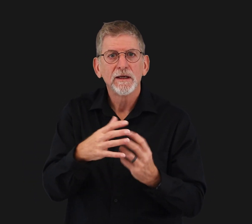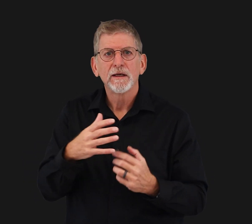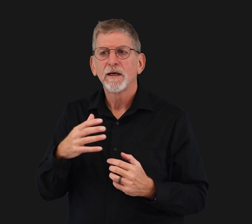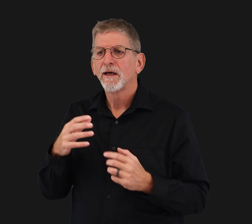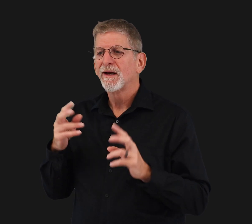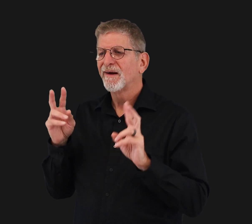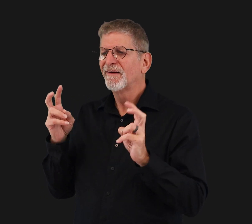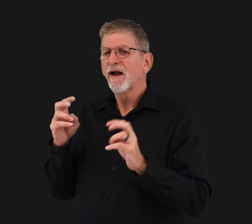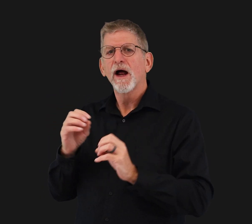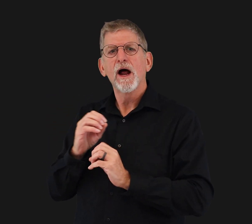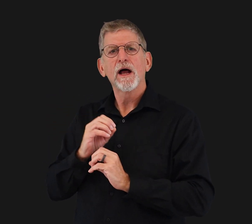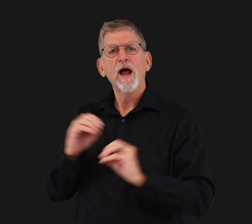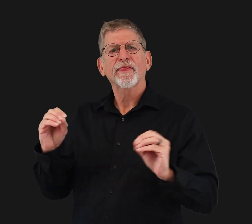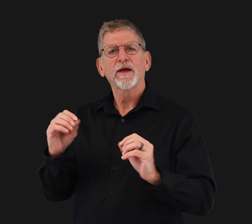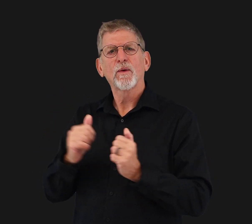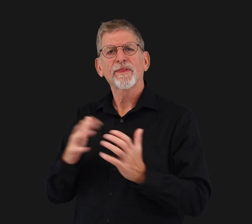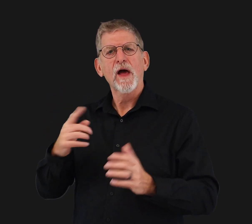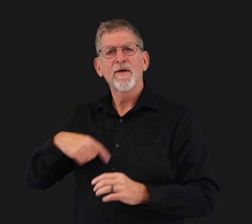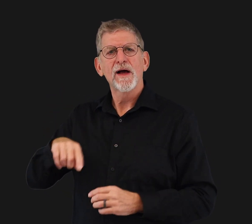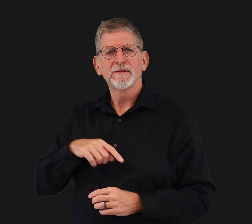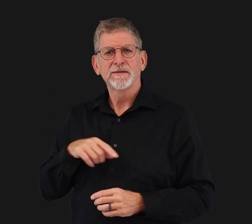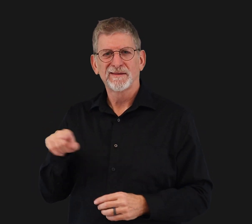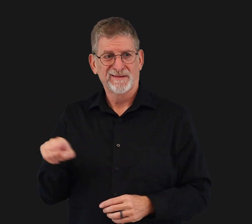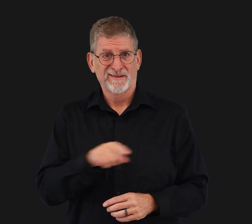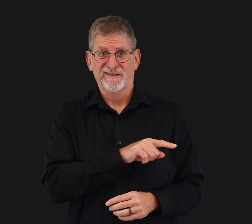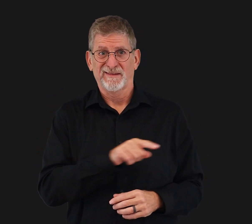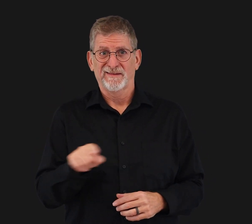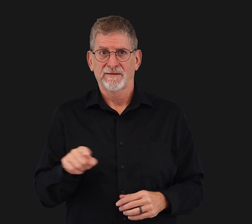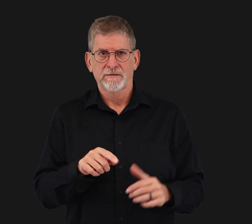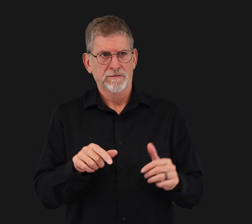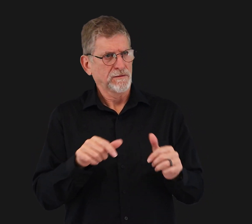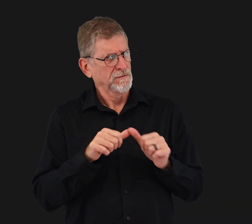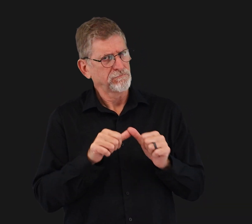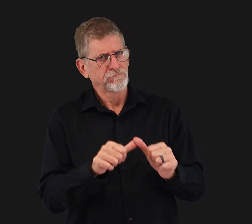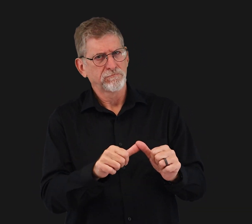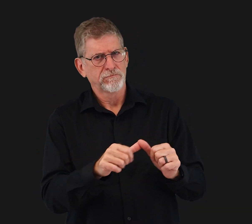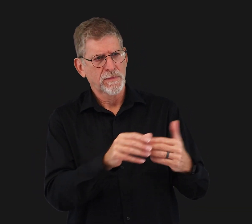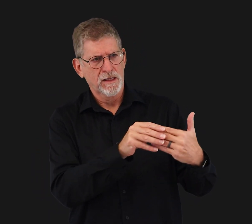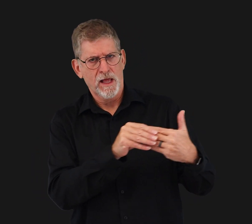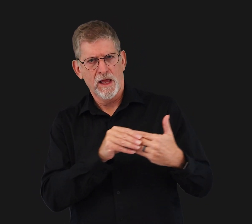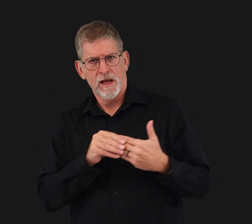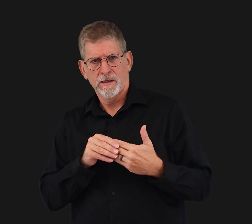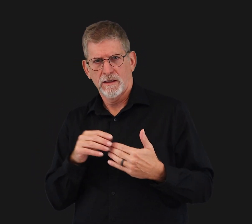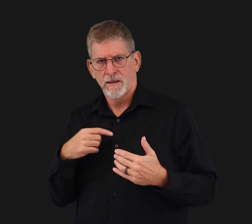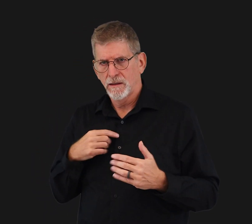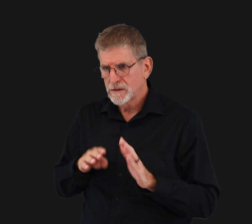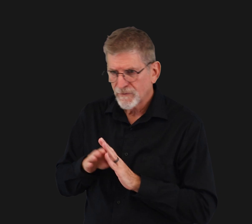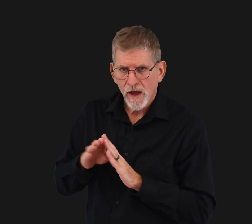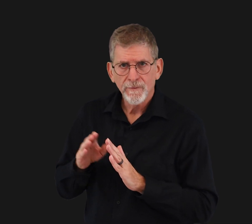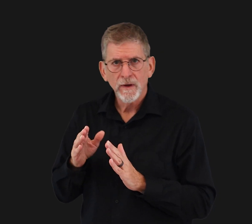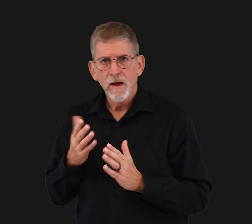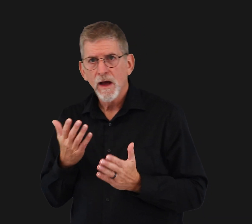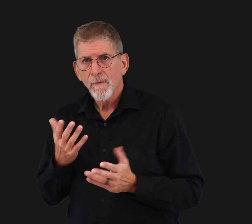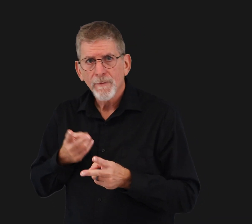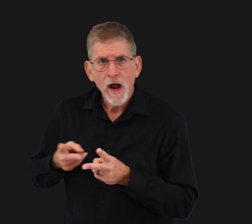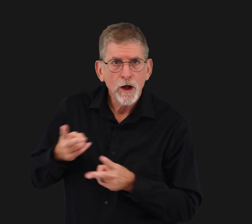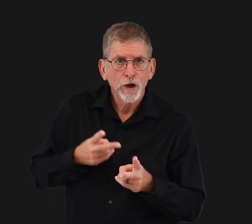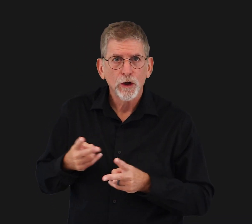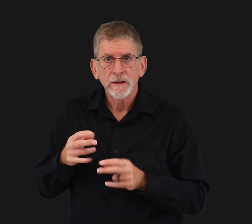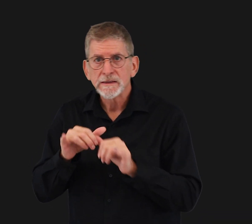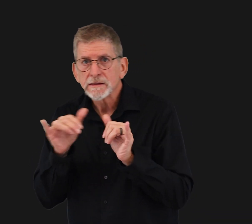and “Nothing Without Us” continued to guide us in developing our monitoring framework